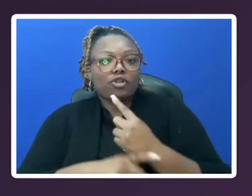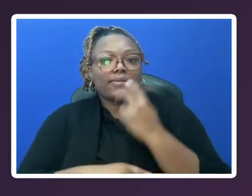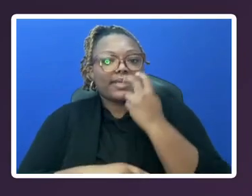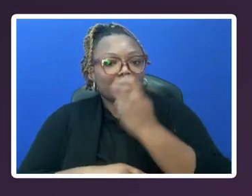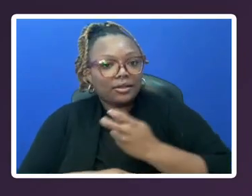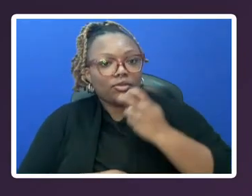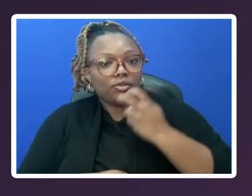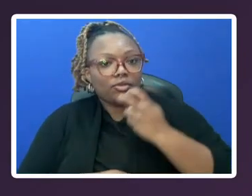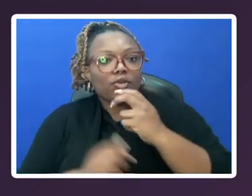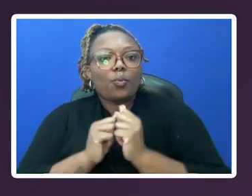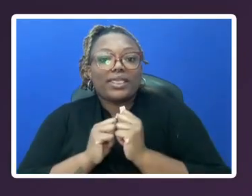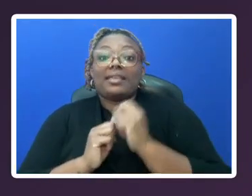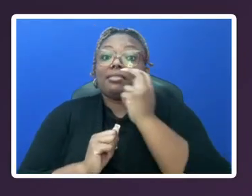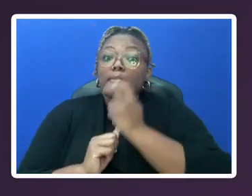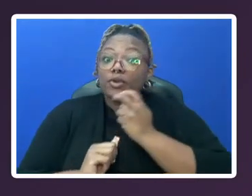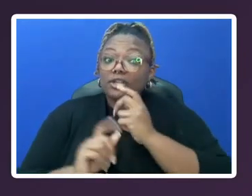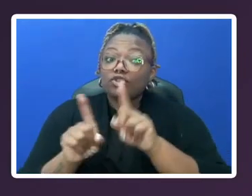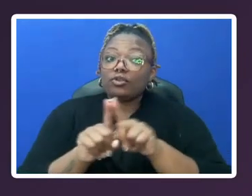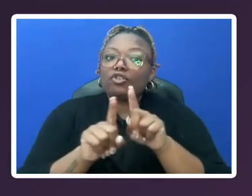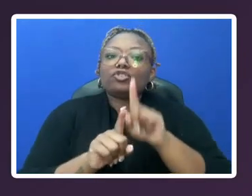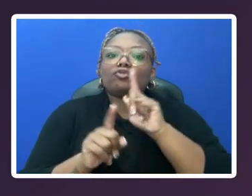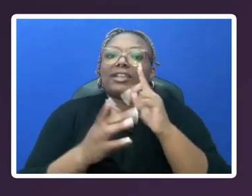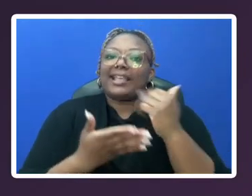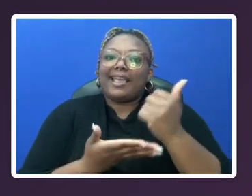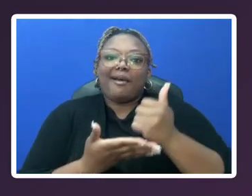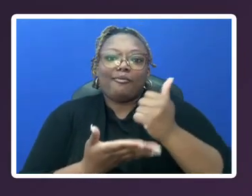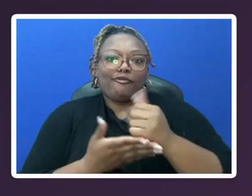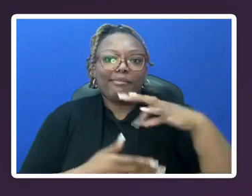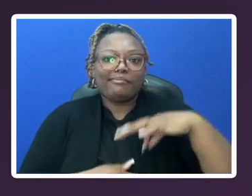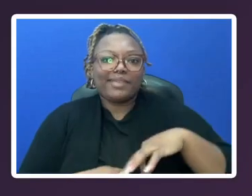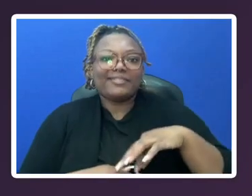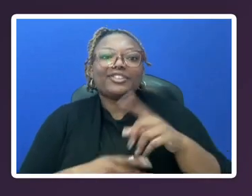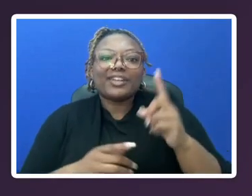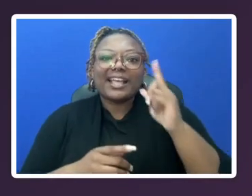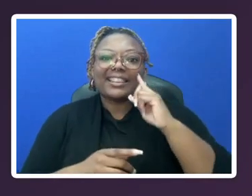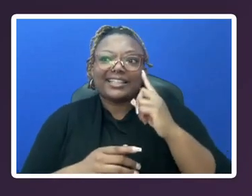and it's just really helpful. I think it's a really helpful tool for teachers. Are there